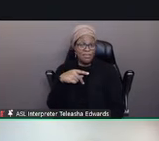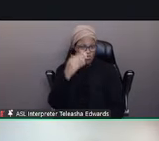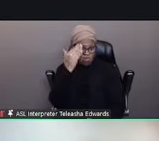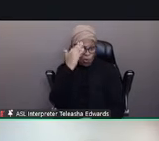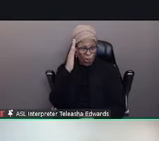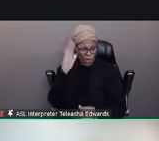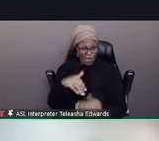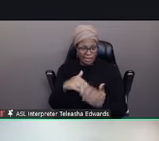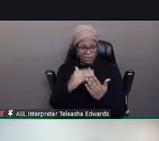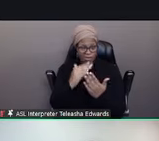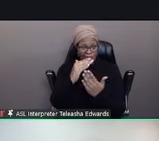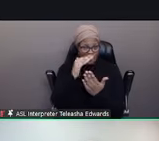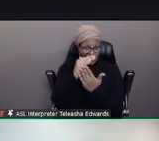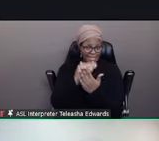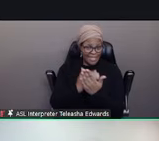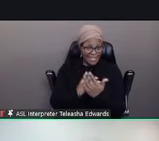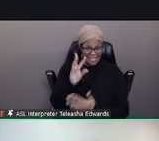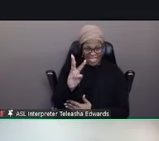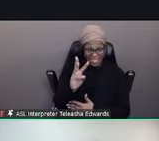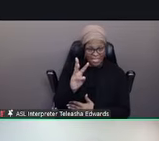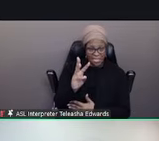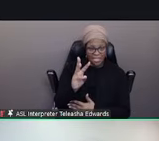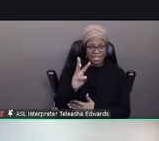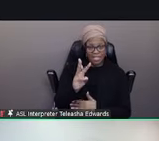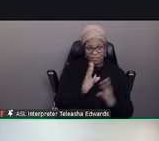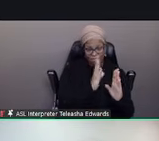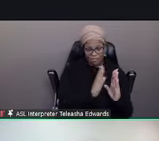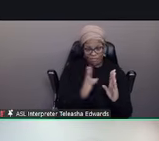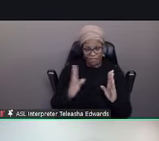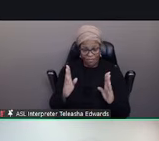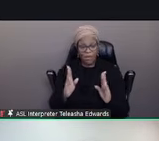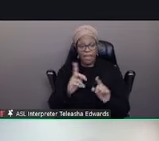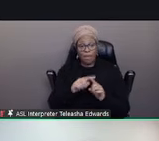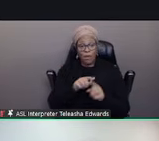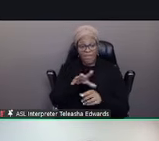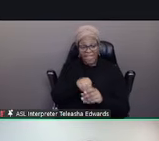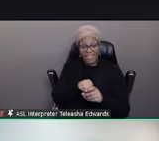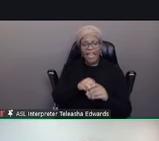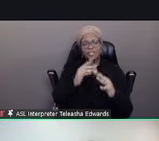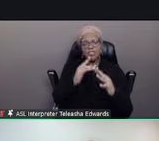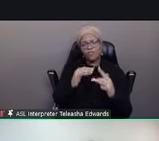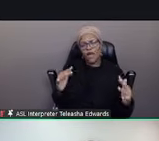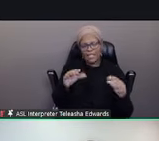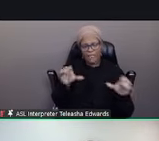each of those six initiatives there is a variety of activities but I think if a roots hub region